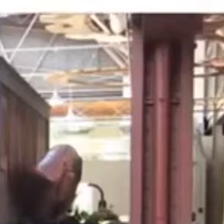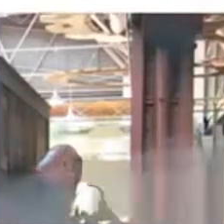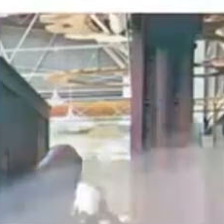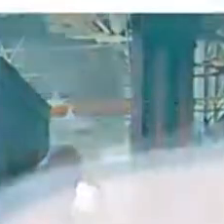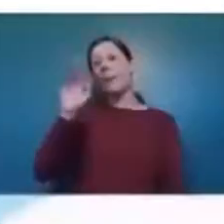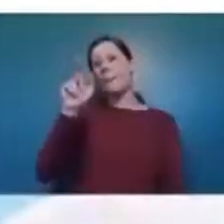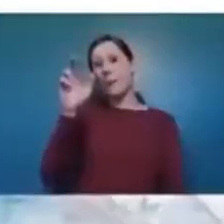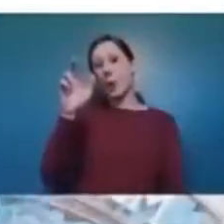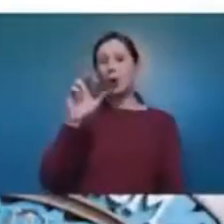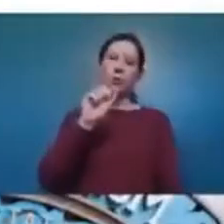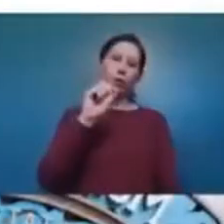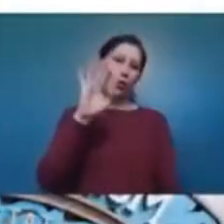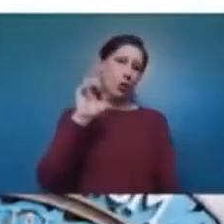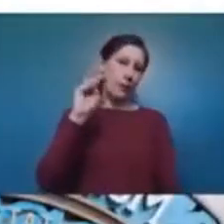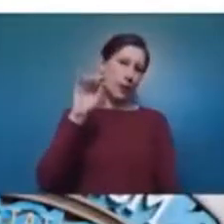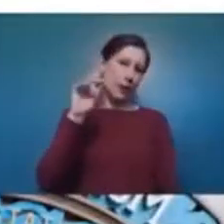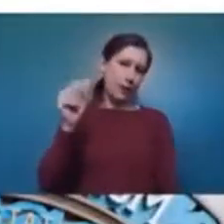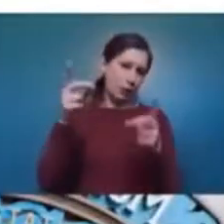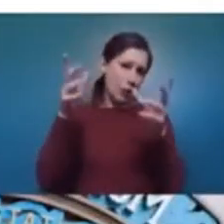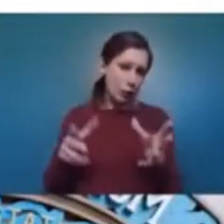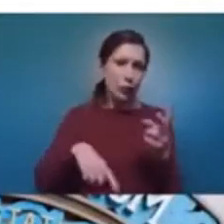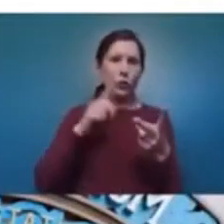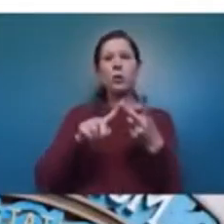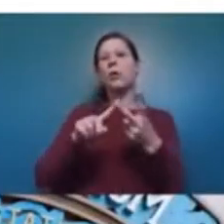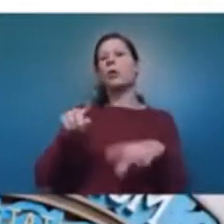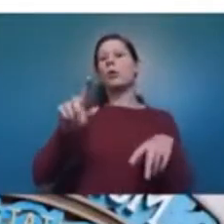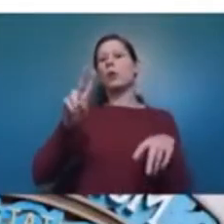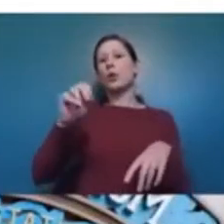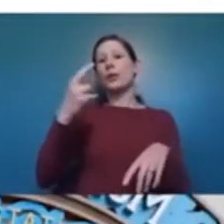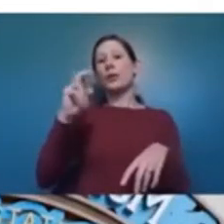Amber, our social media director, the Union Station's AV team--